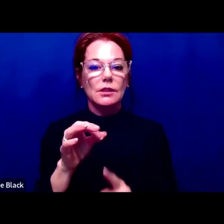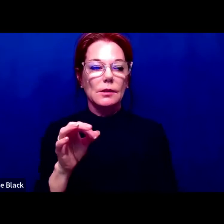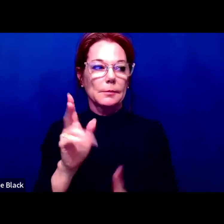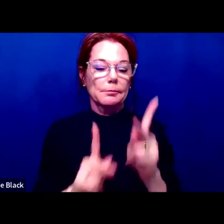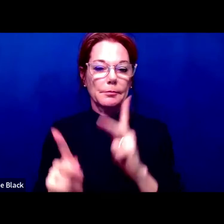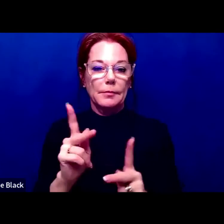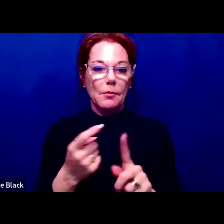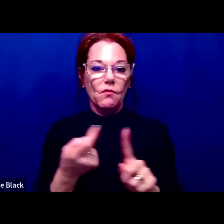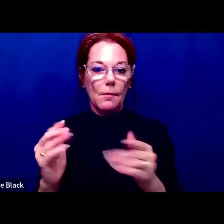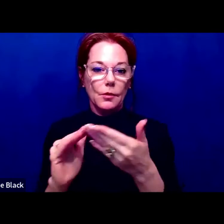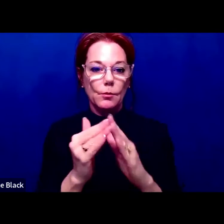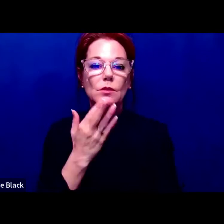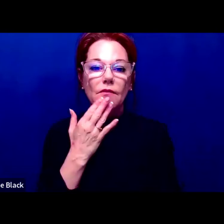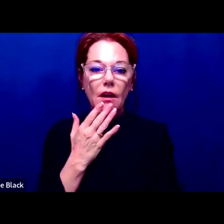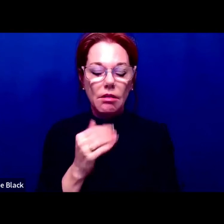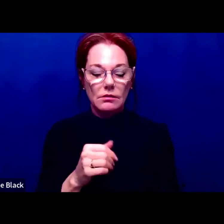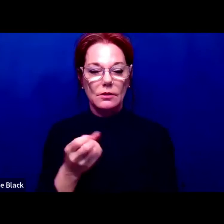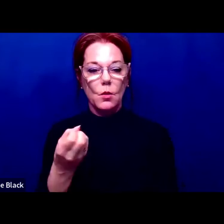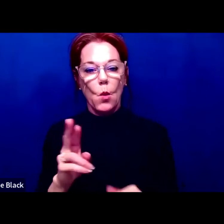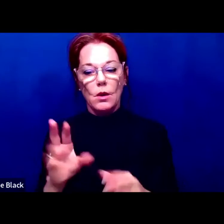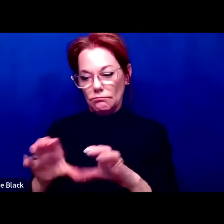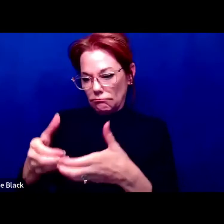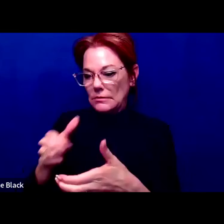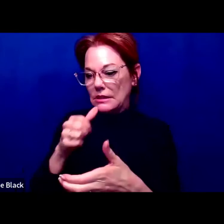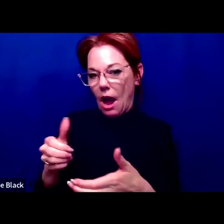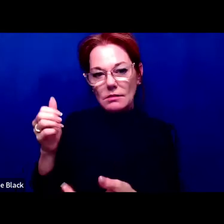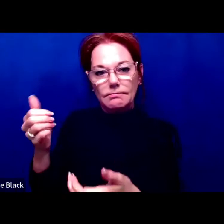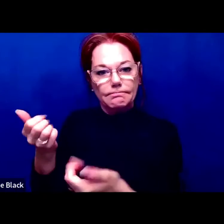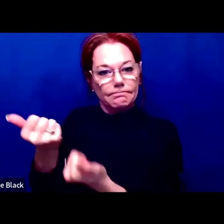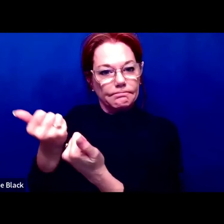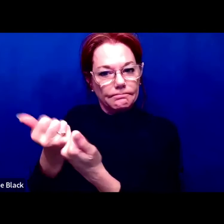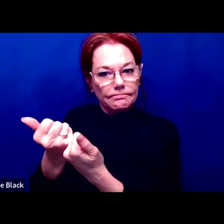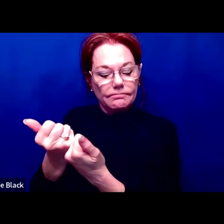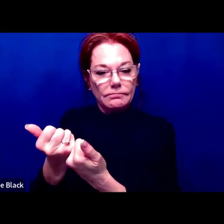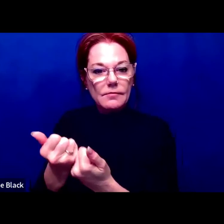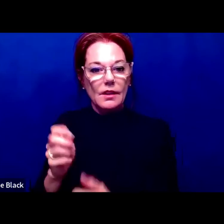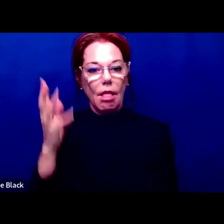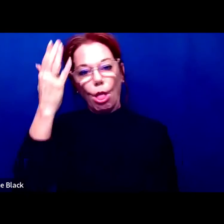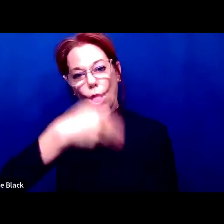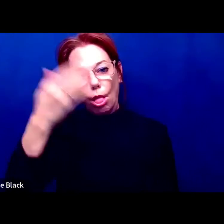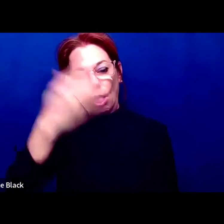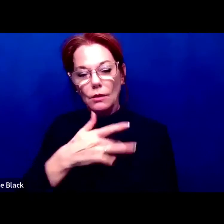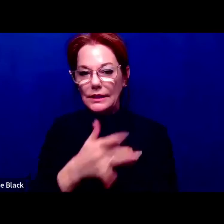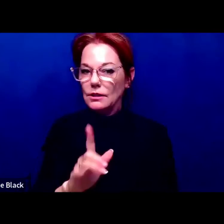communities have been overlooked. But together, we can be a voice to make sure that we